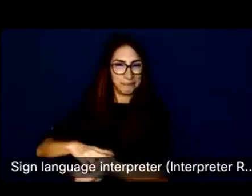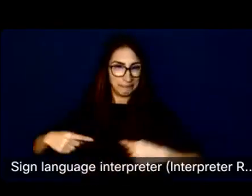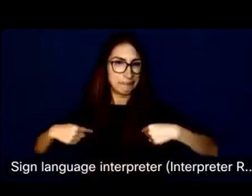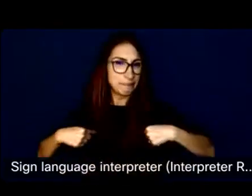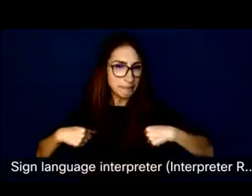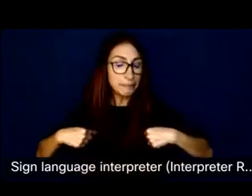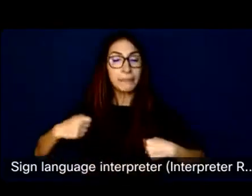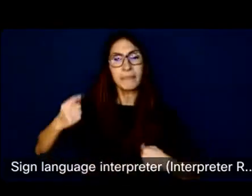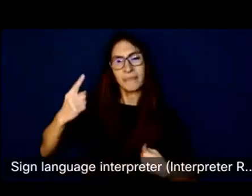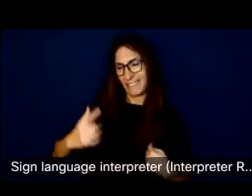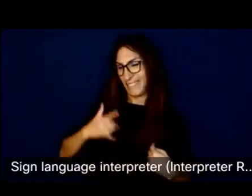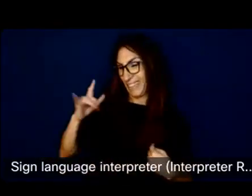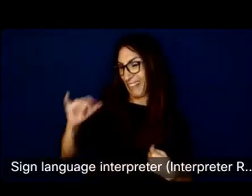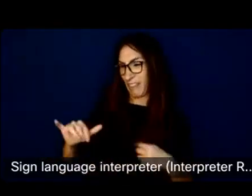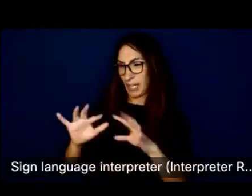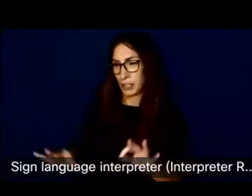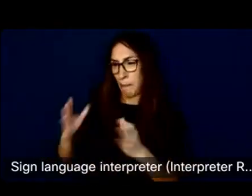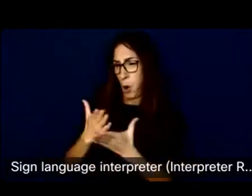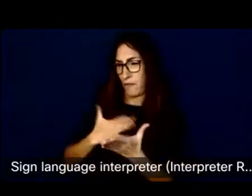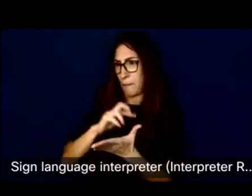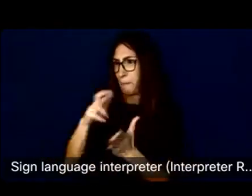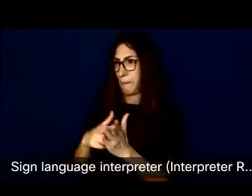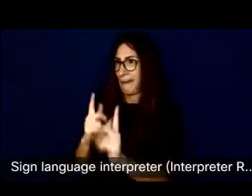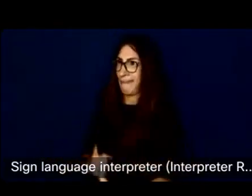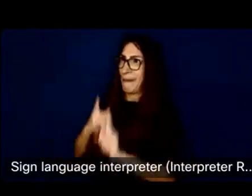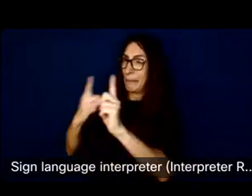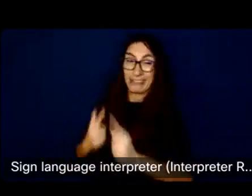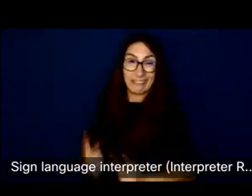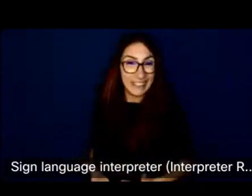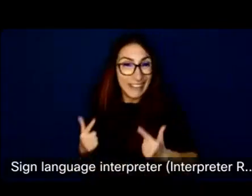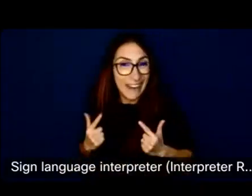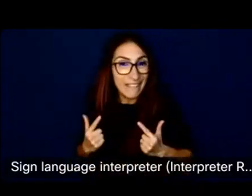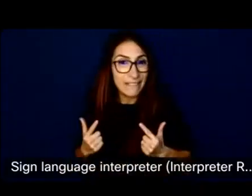of my purpose. And while I would 100% give my diagnosis back if